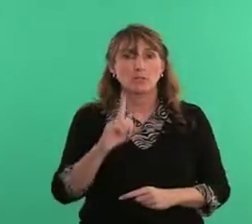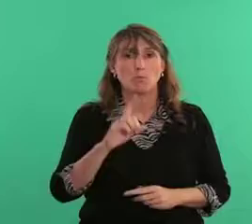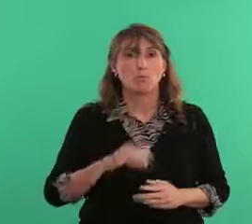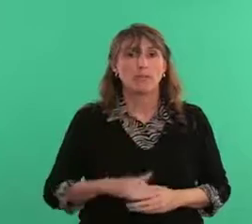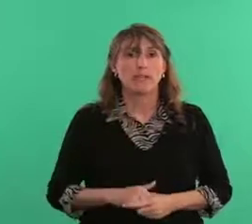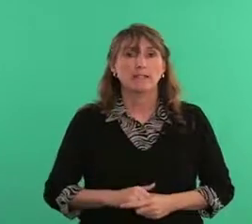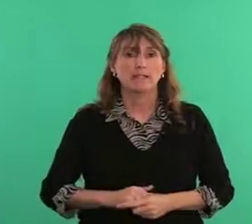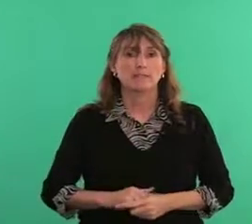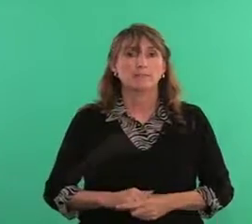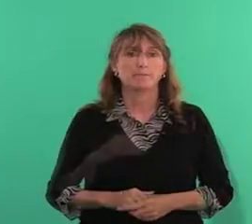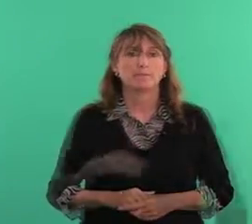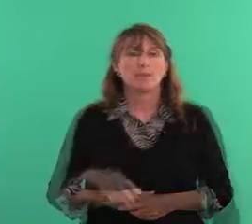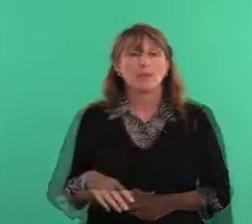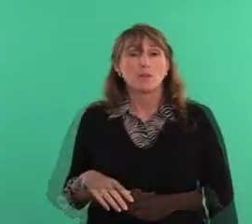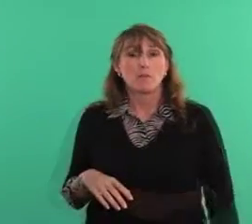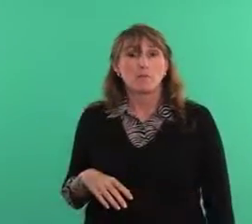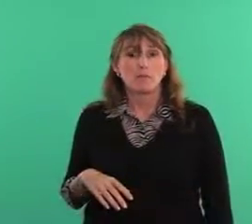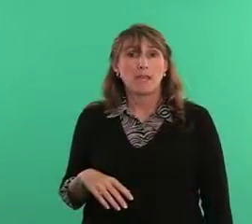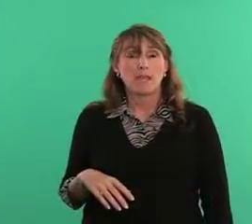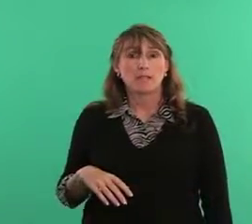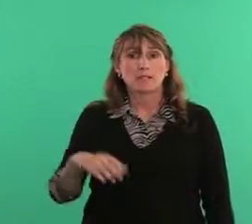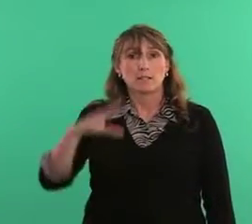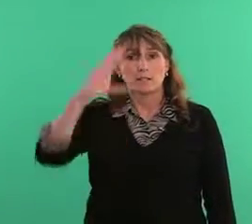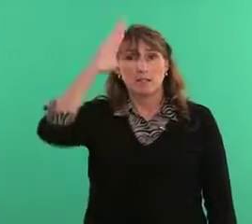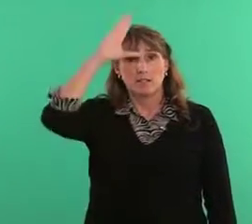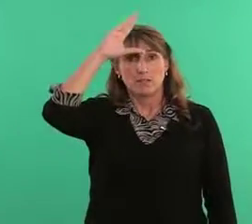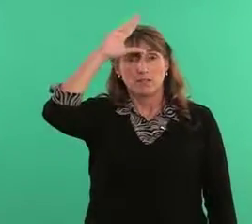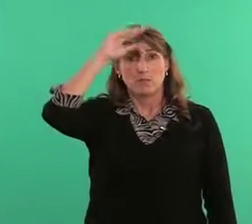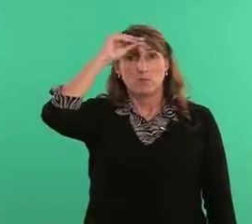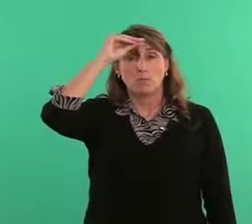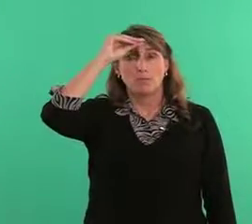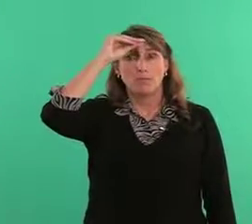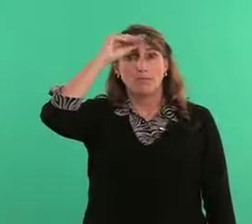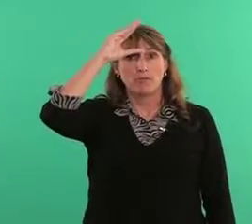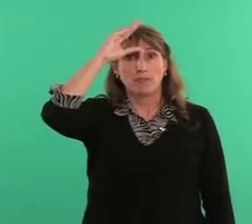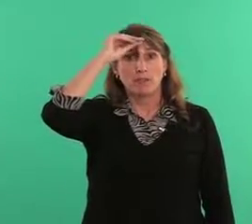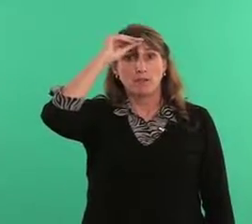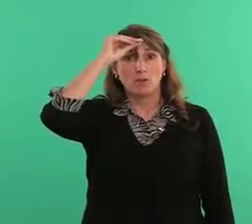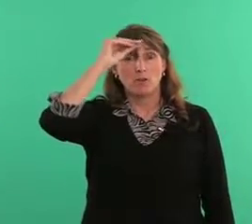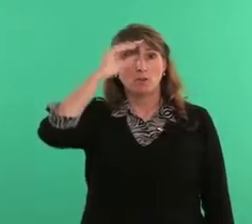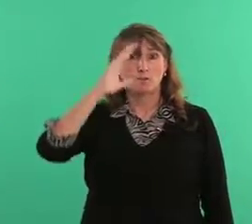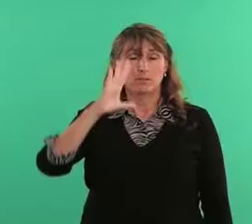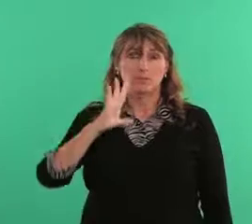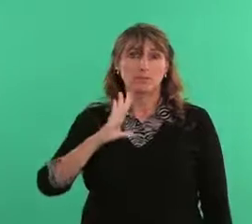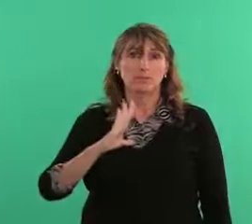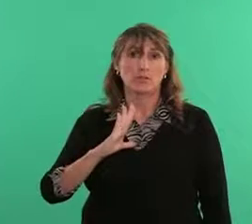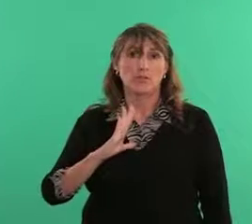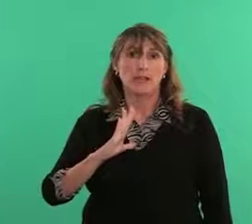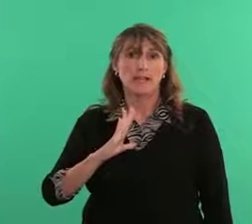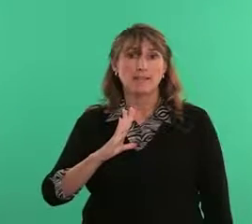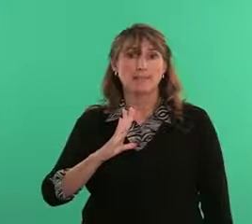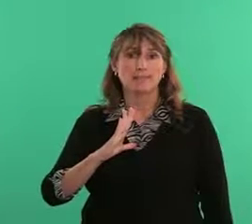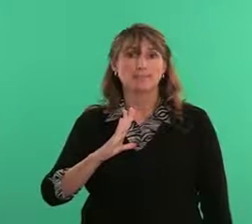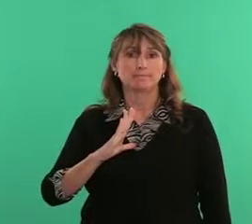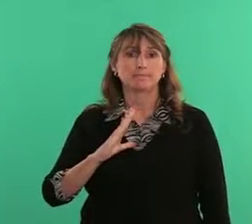more on that later man you have the flat O, to the five